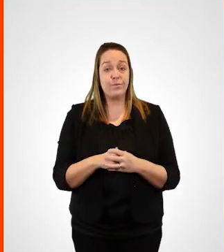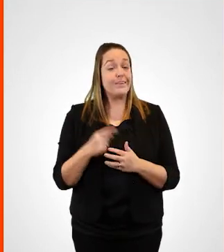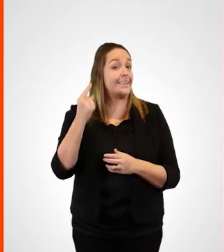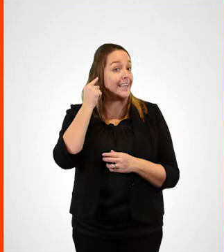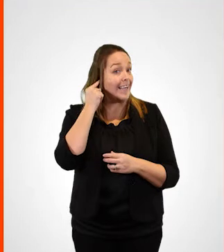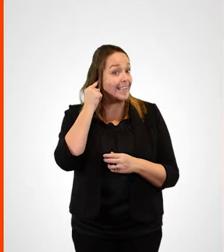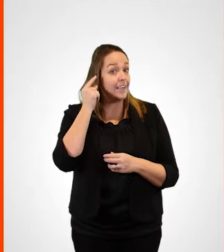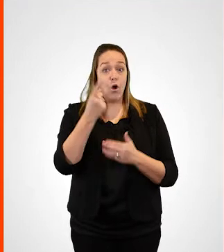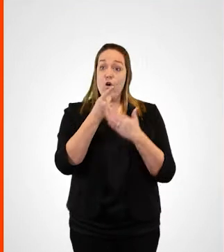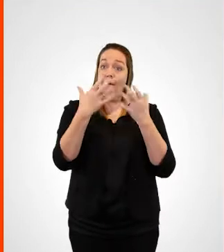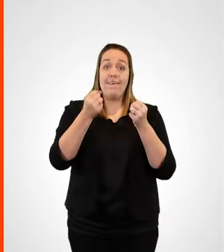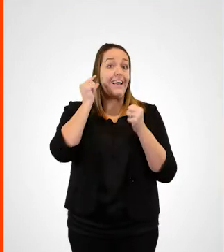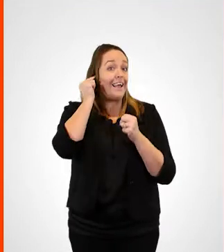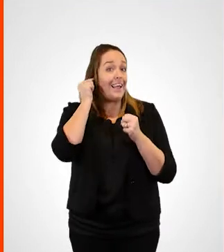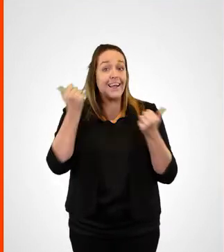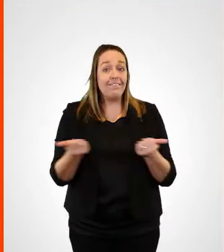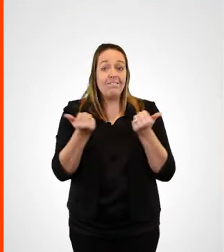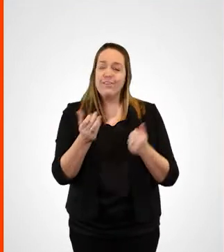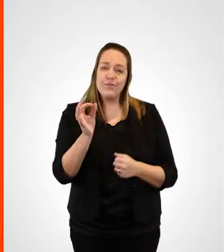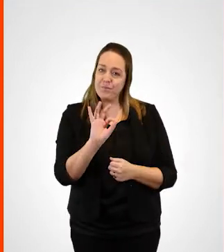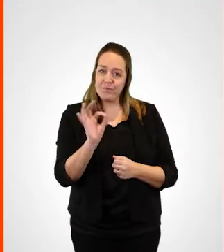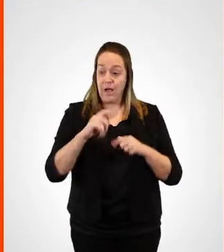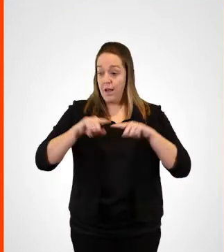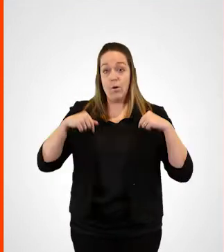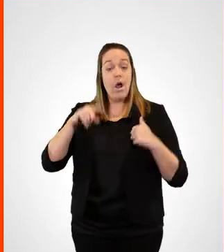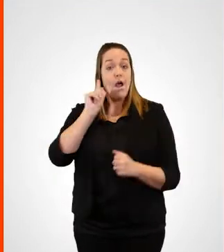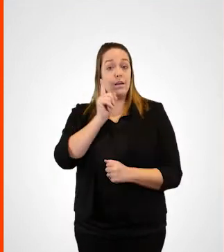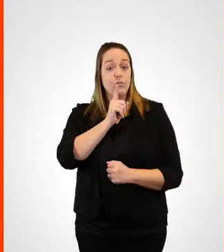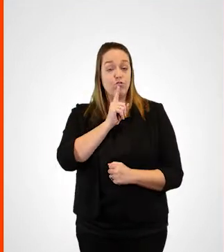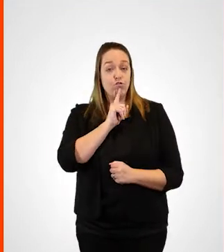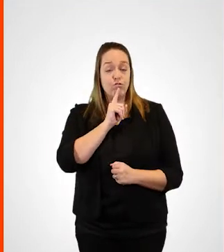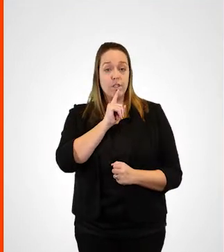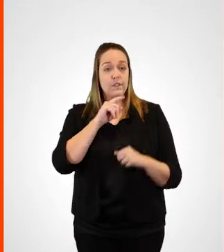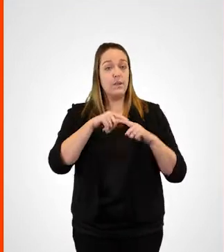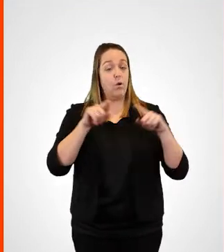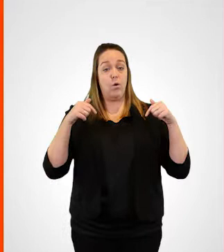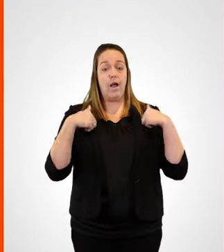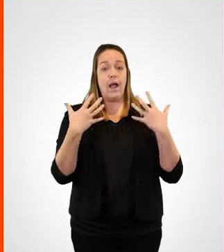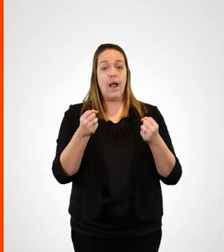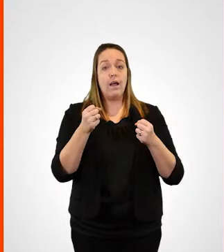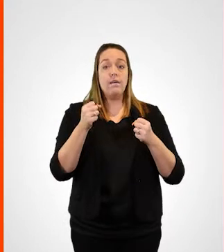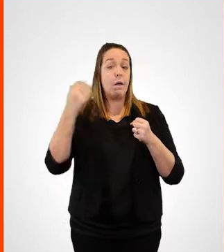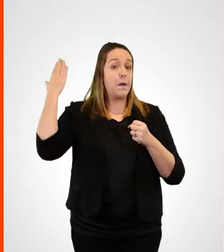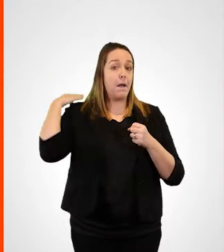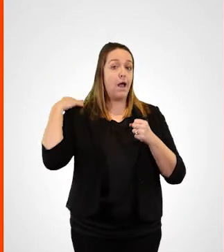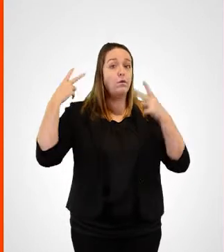not enough, and even for us who are hearing people we don't speak to people with our backs to them typically,